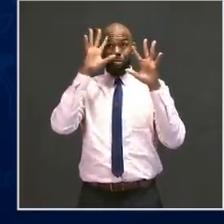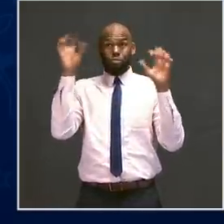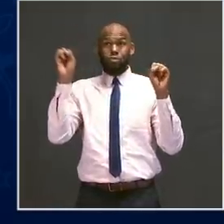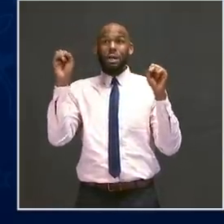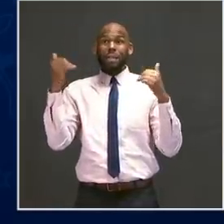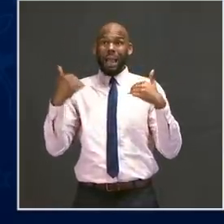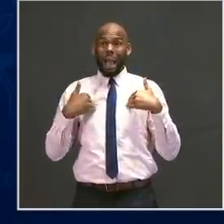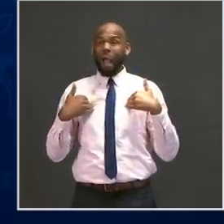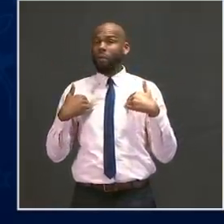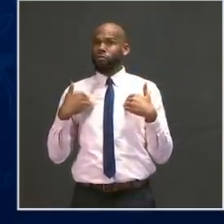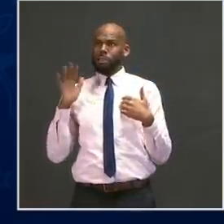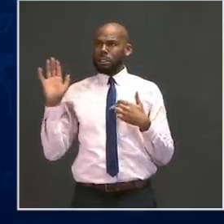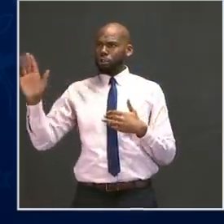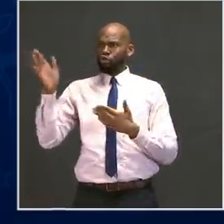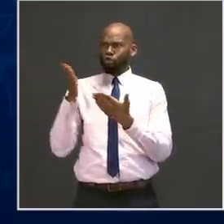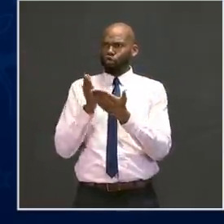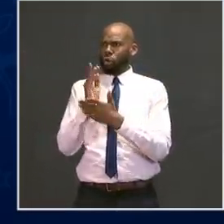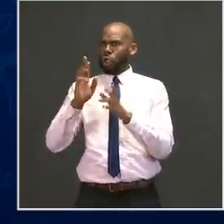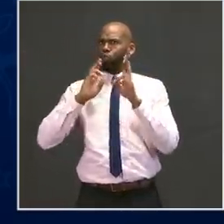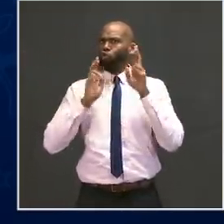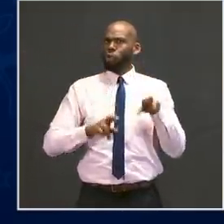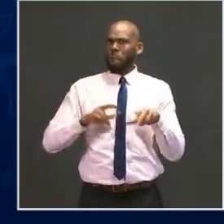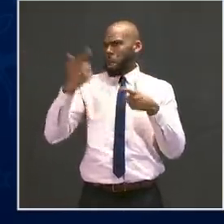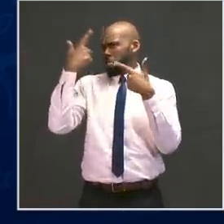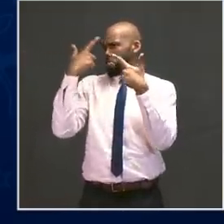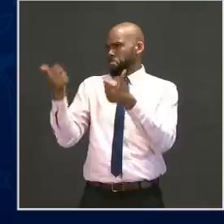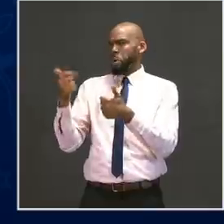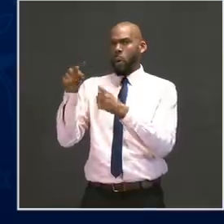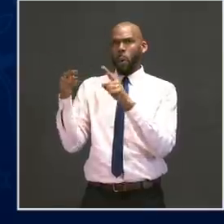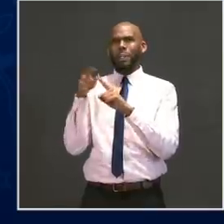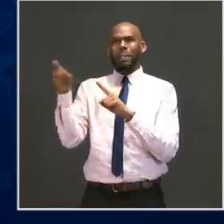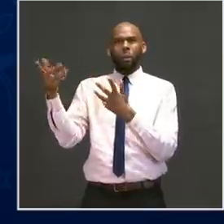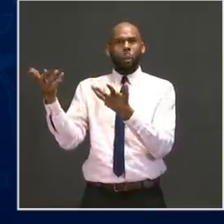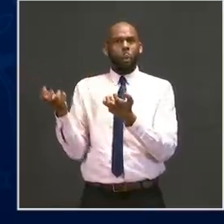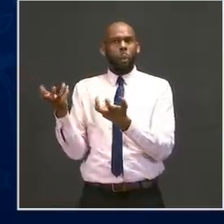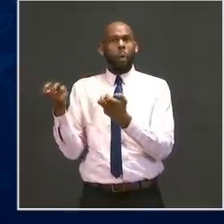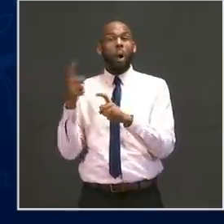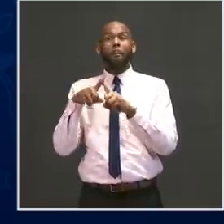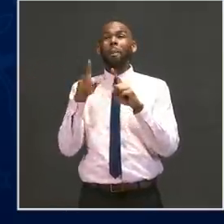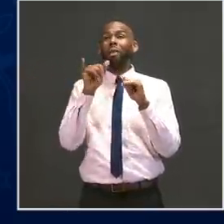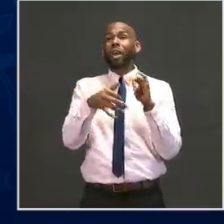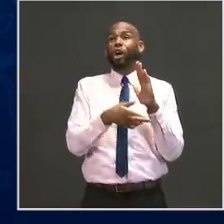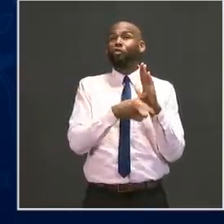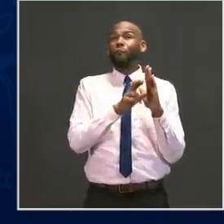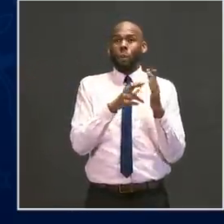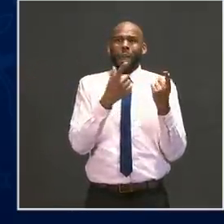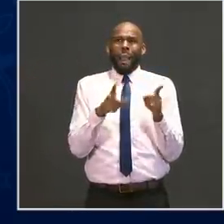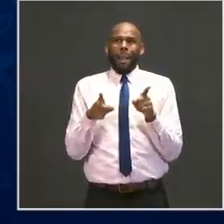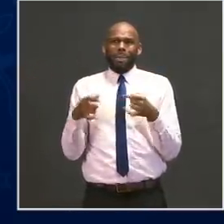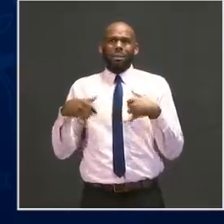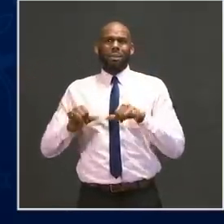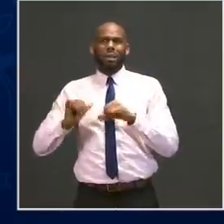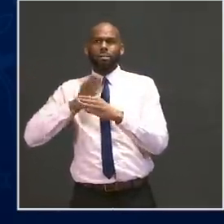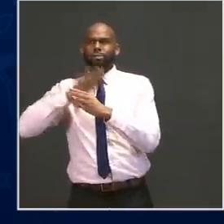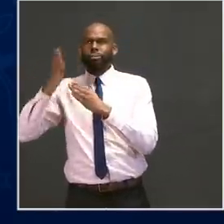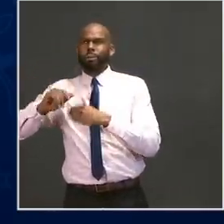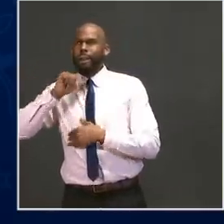in any manner and any timeline of his choosing. But that review is ongoing and has not concluded yet. The Press: And one more, if I can. Ms. Psaki: Go ahead.